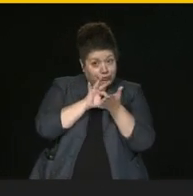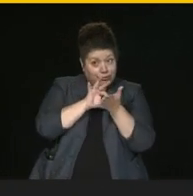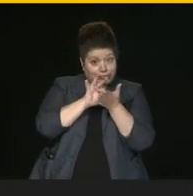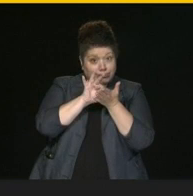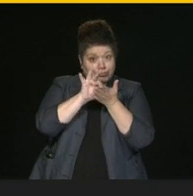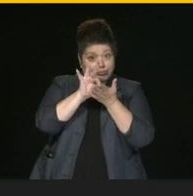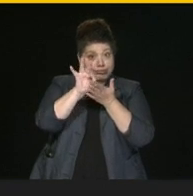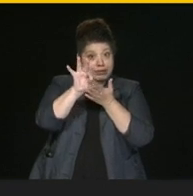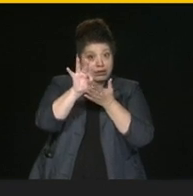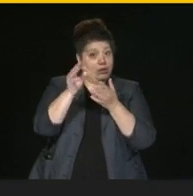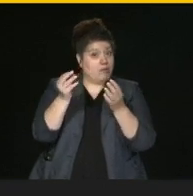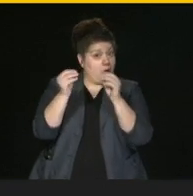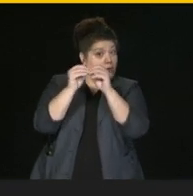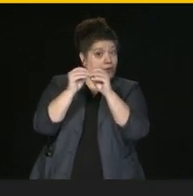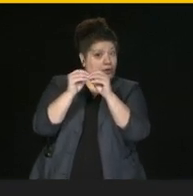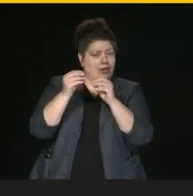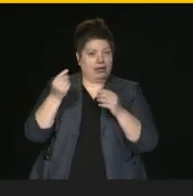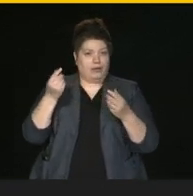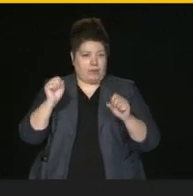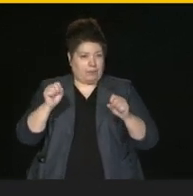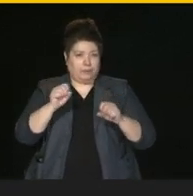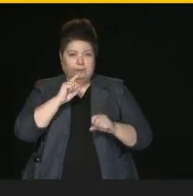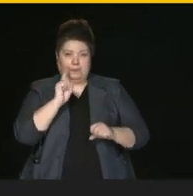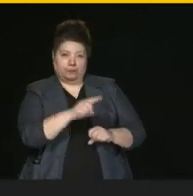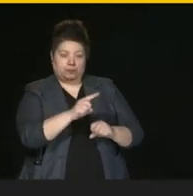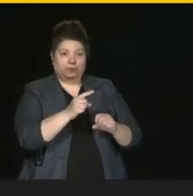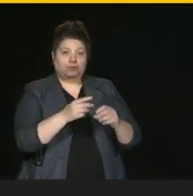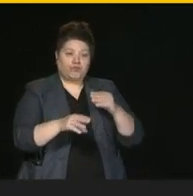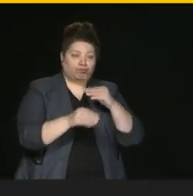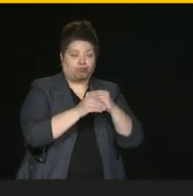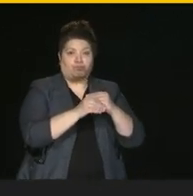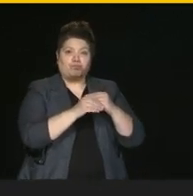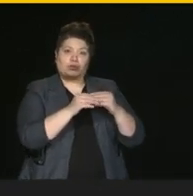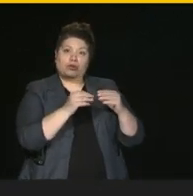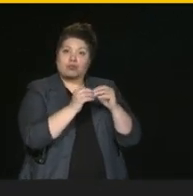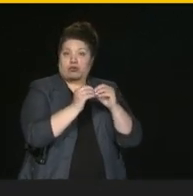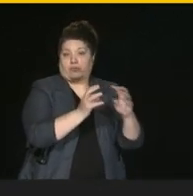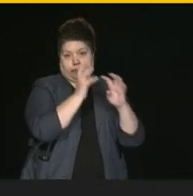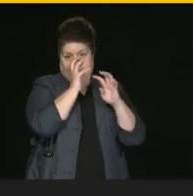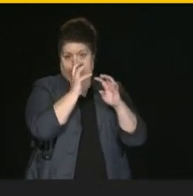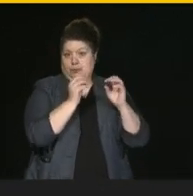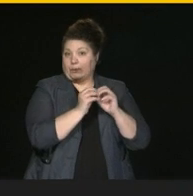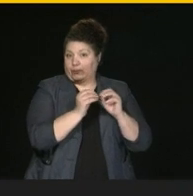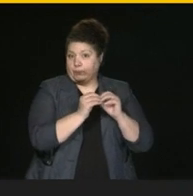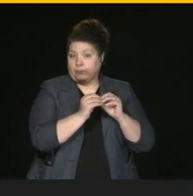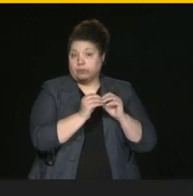IT INCREASES THE MEASURES ARE